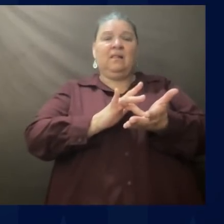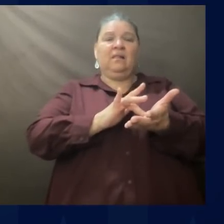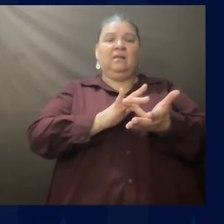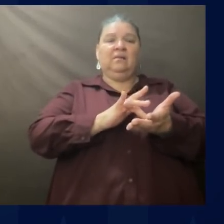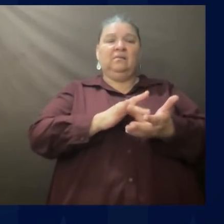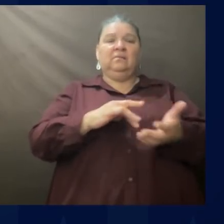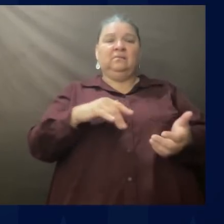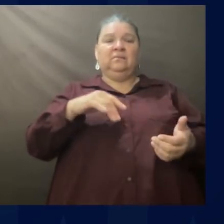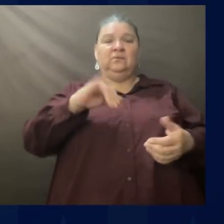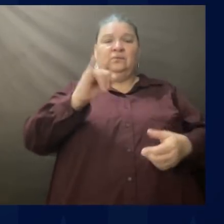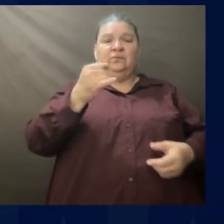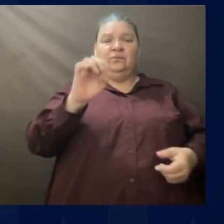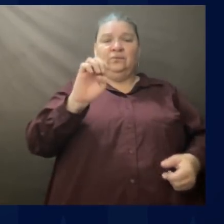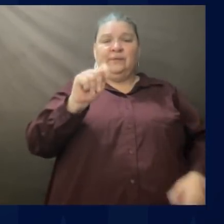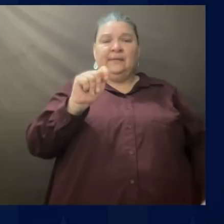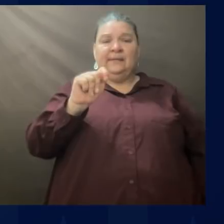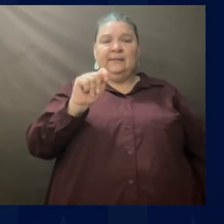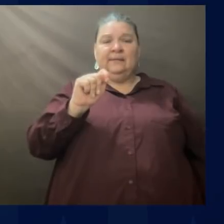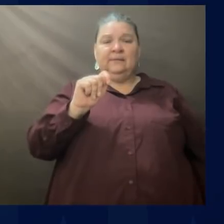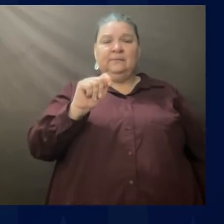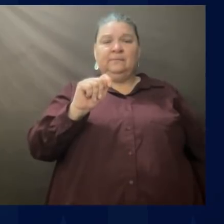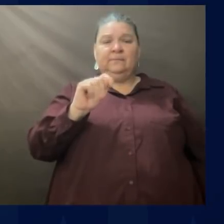But we have a duty to do right by them.